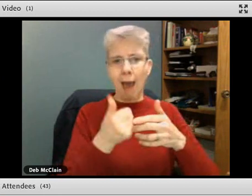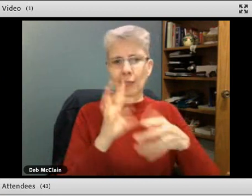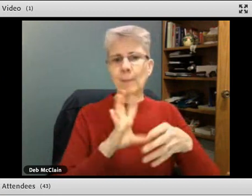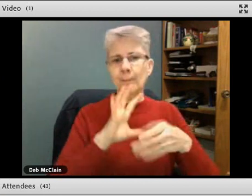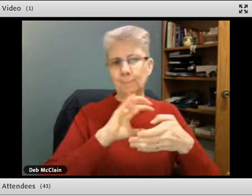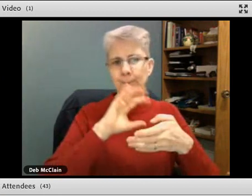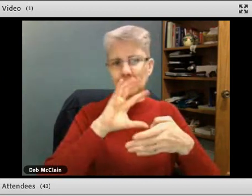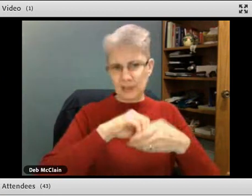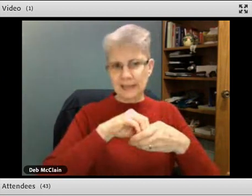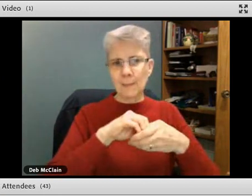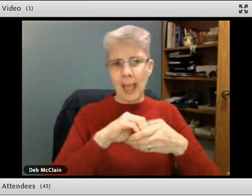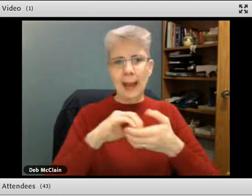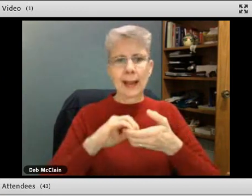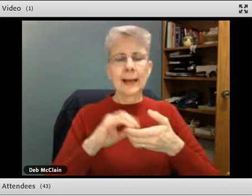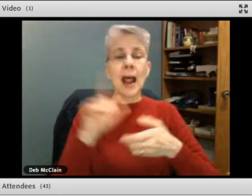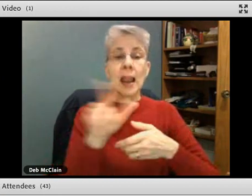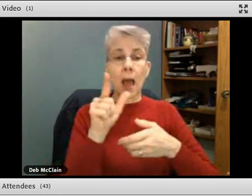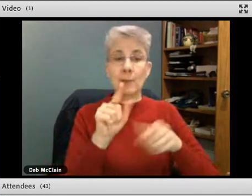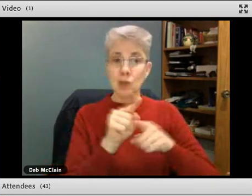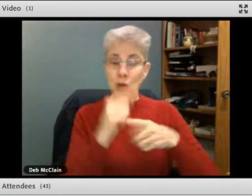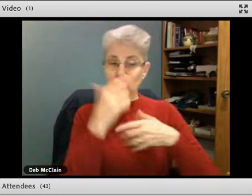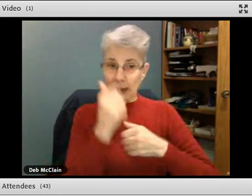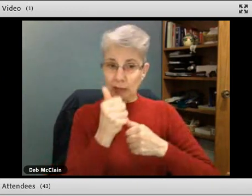that were also interested in exploring the possibilities